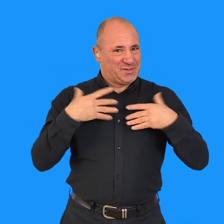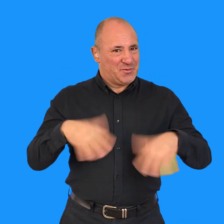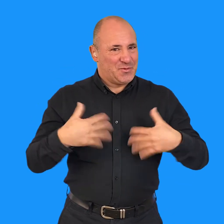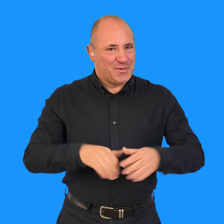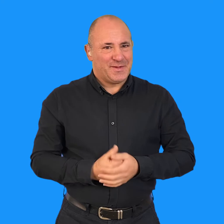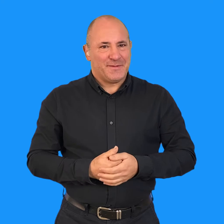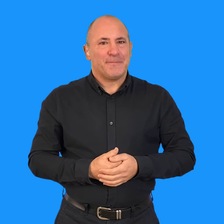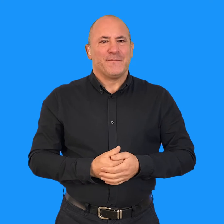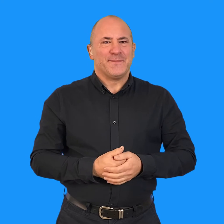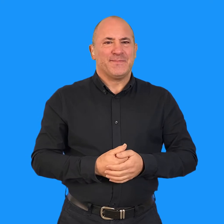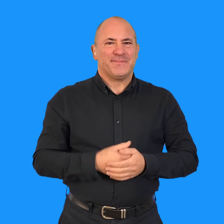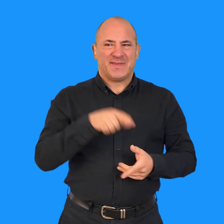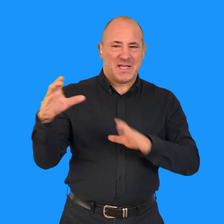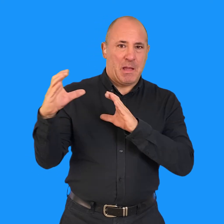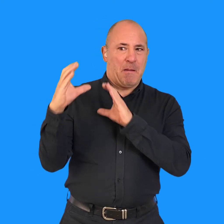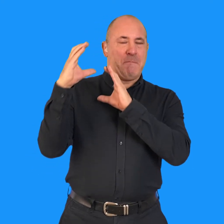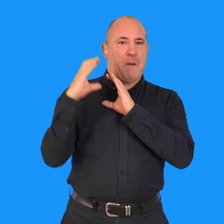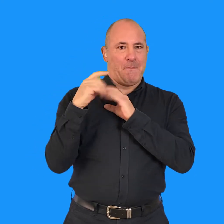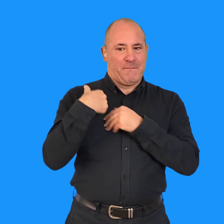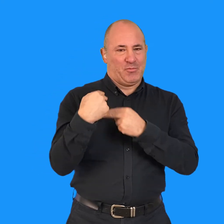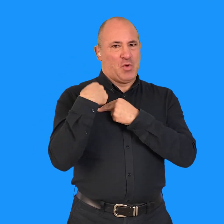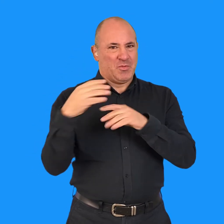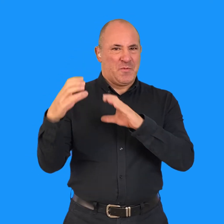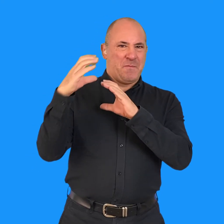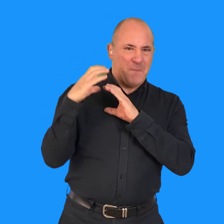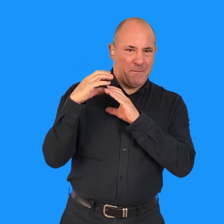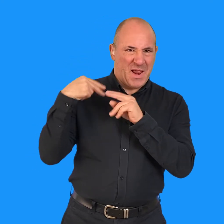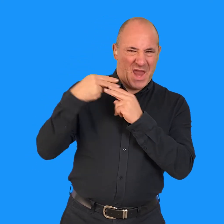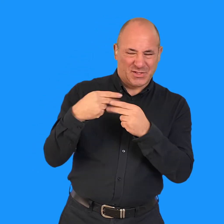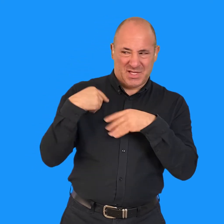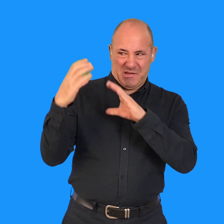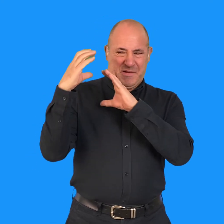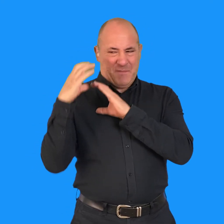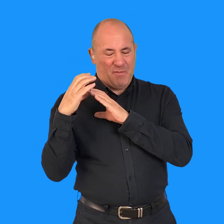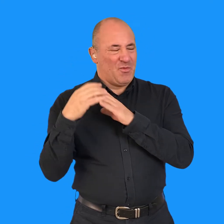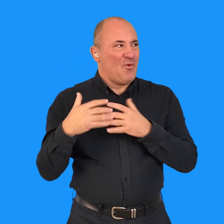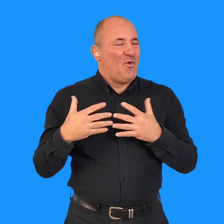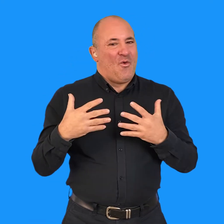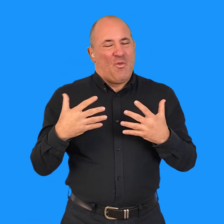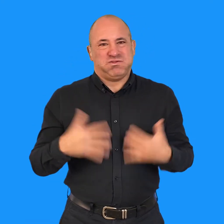that's already been at DaDa. So for us to feel the weight on our shoulders,